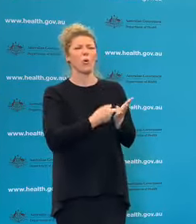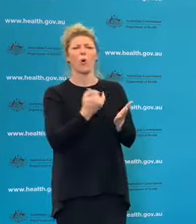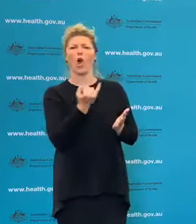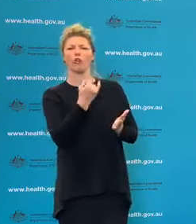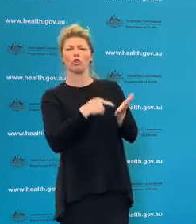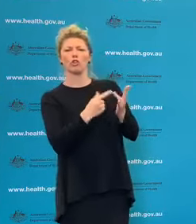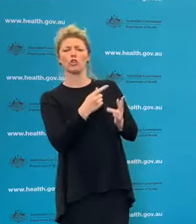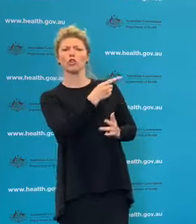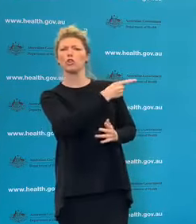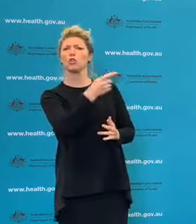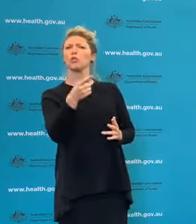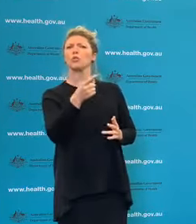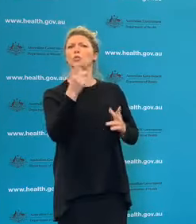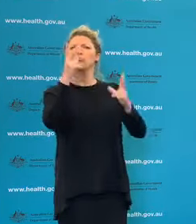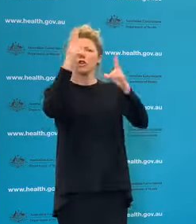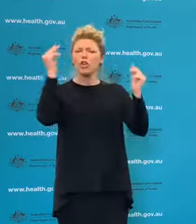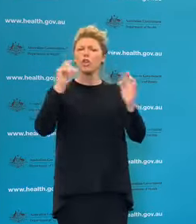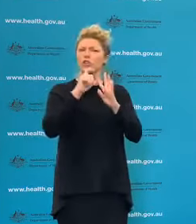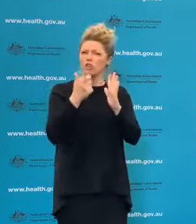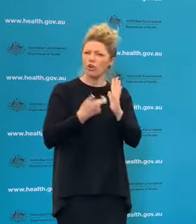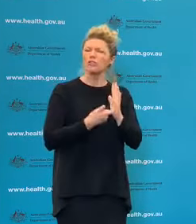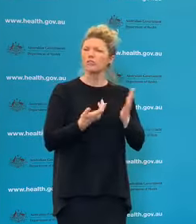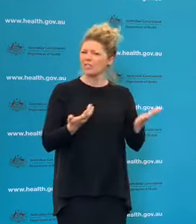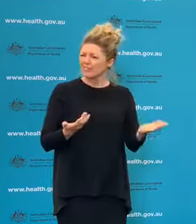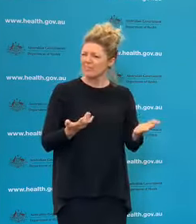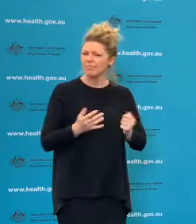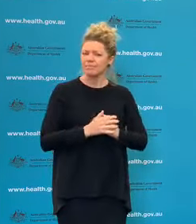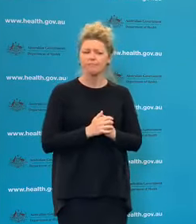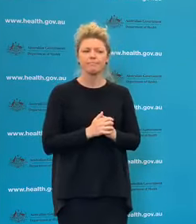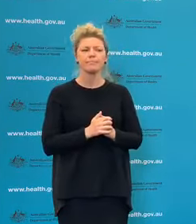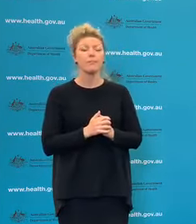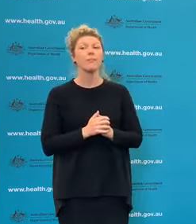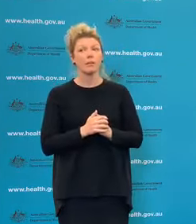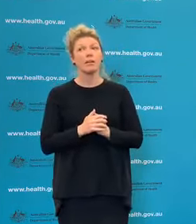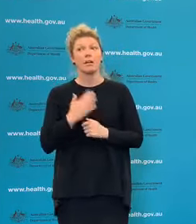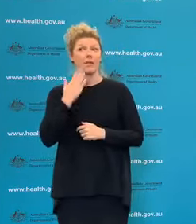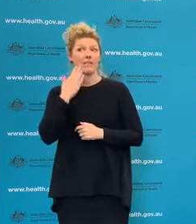Yes, thank you for the question around aggression towards healthcare workers.